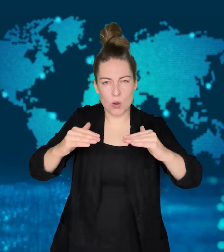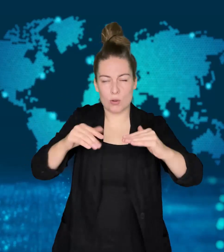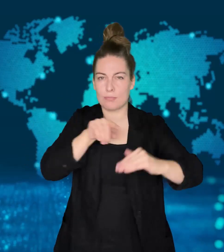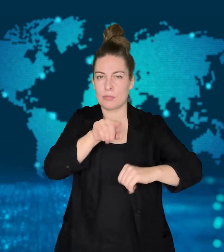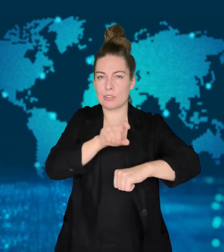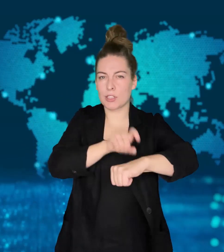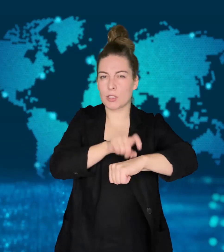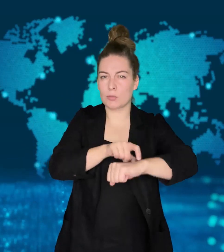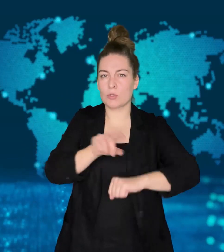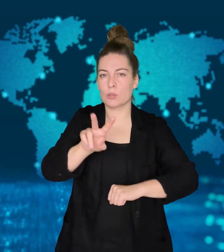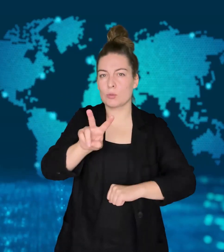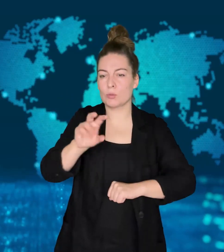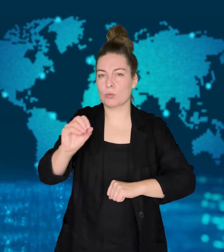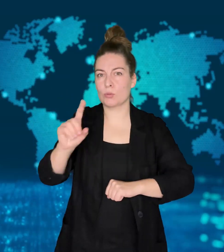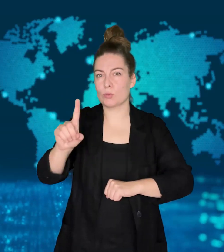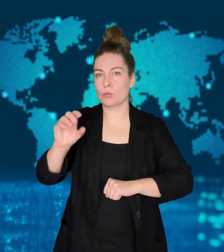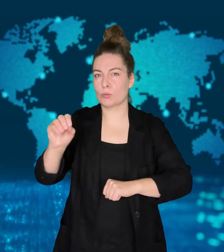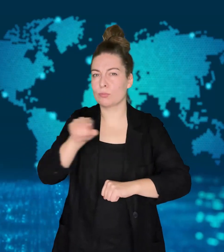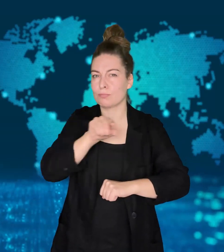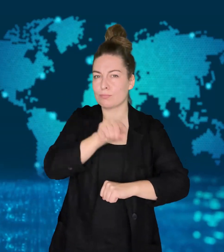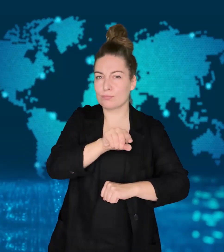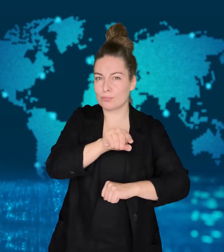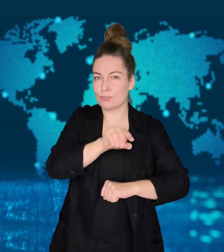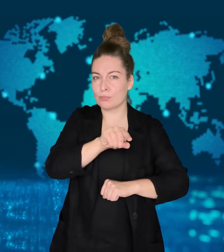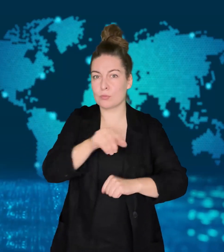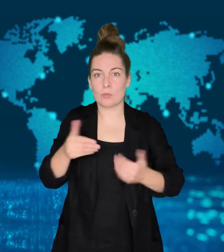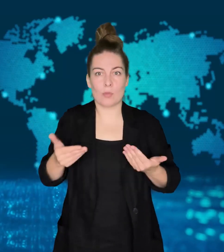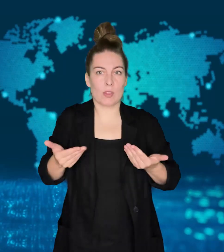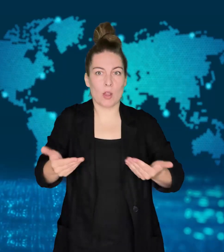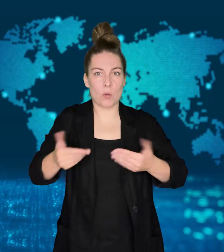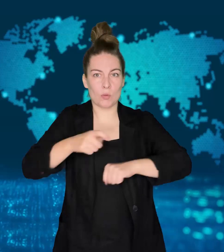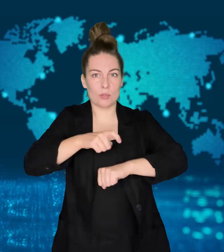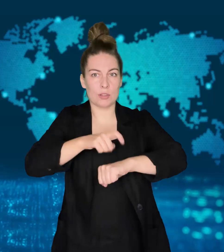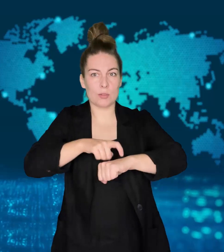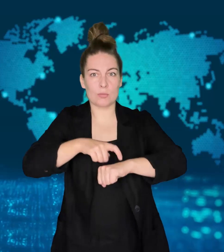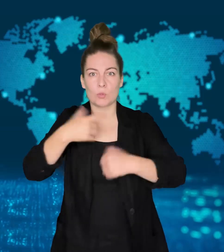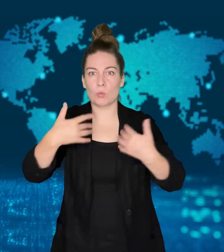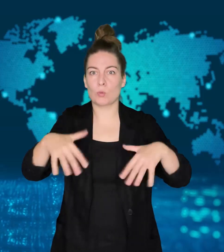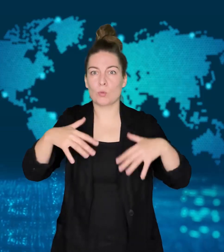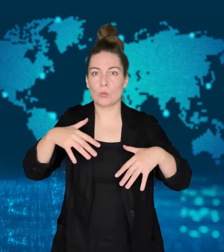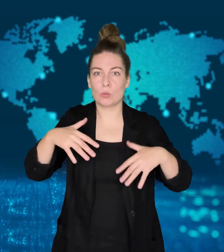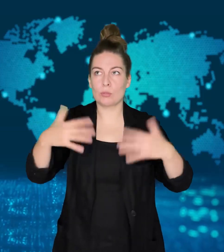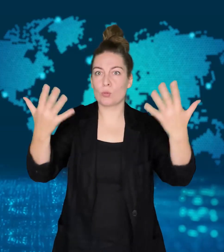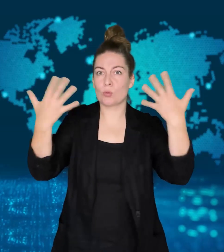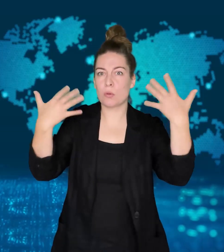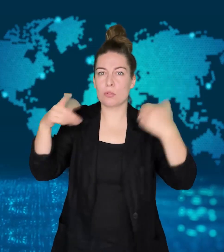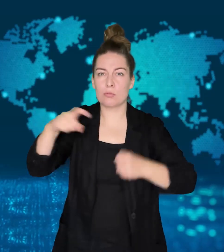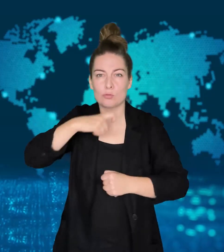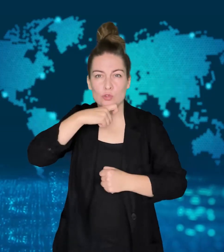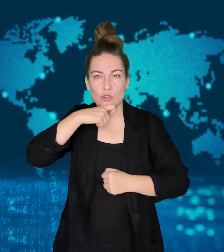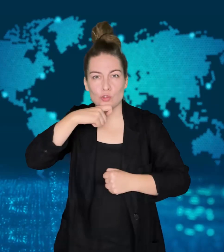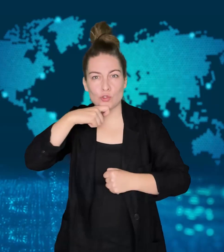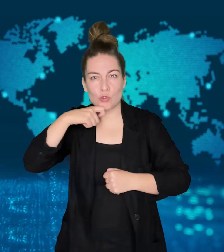The current drought has harmed hundreds of thousands of people in the area.